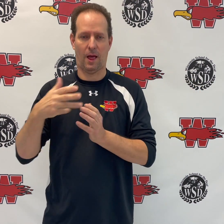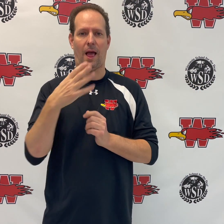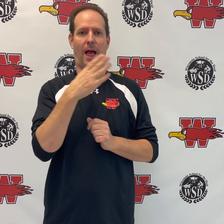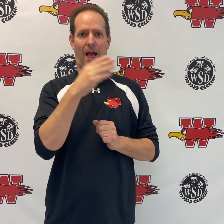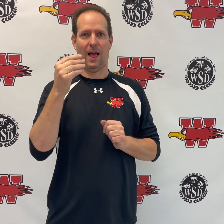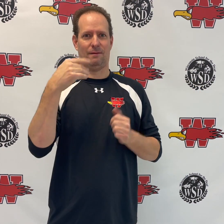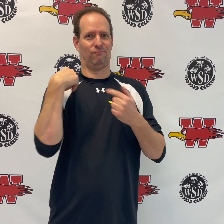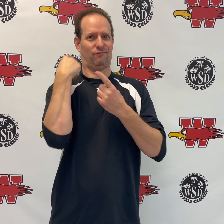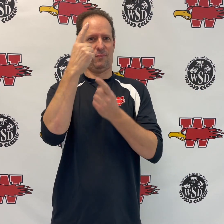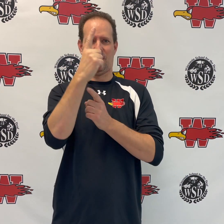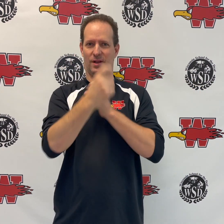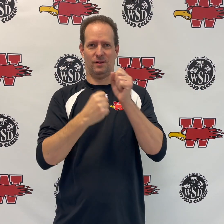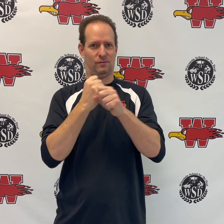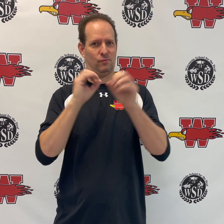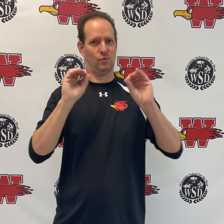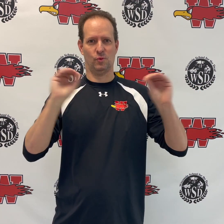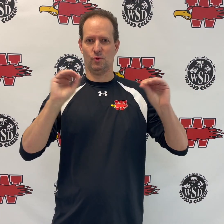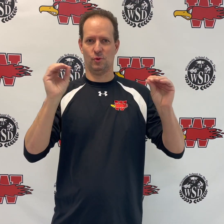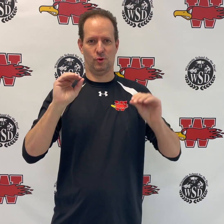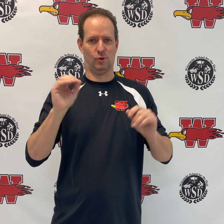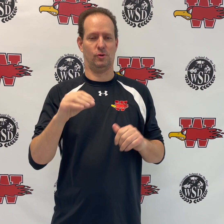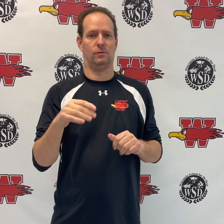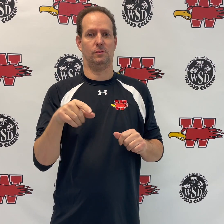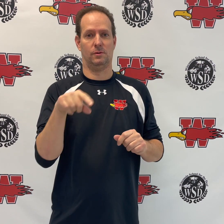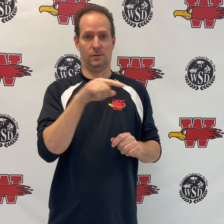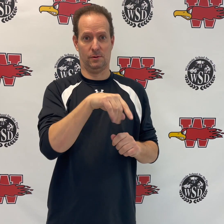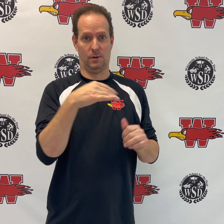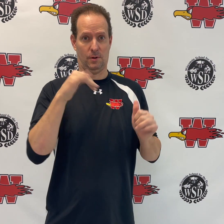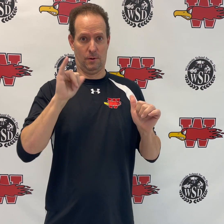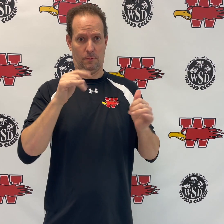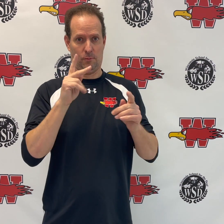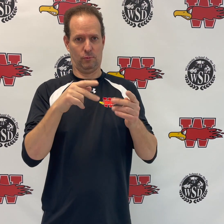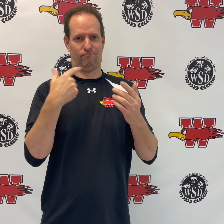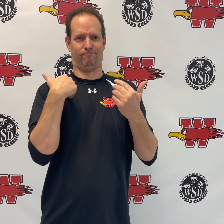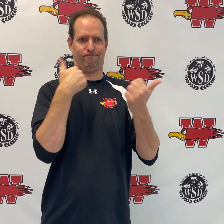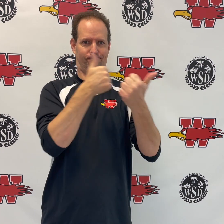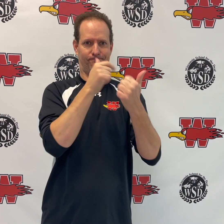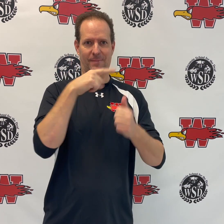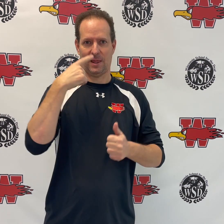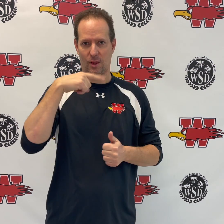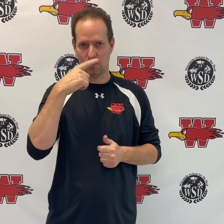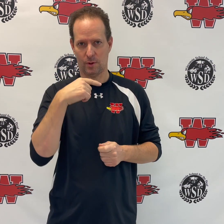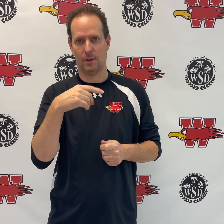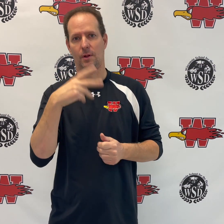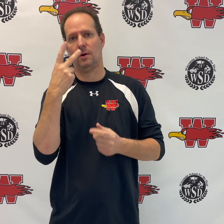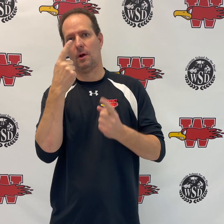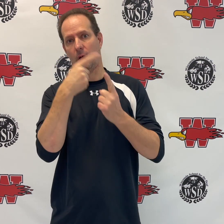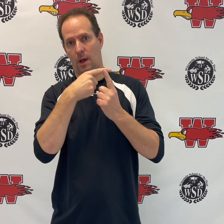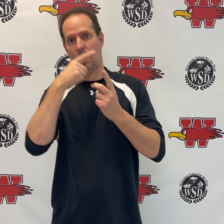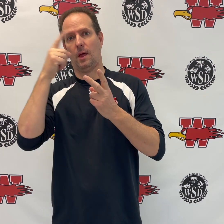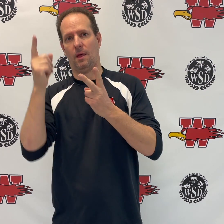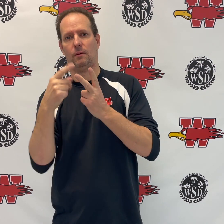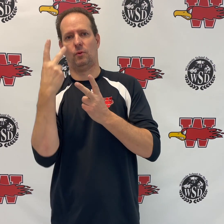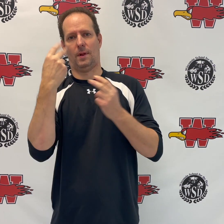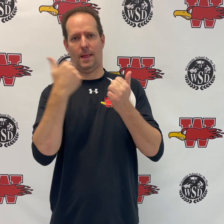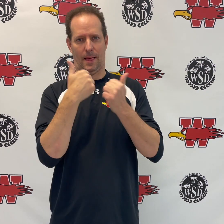And with last year being virtual and no sports last year. This person does well competing against